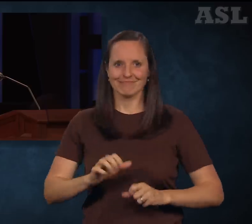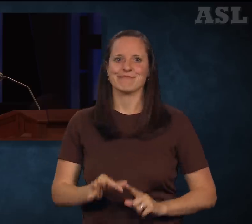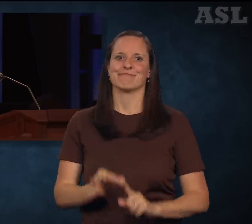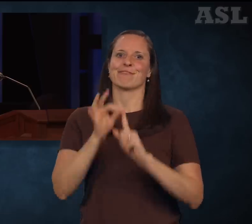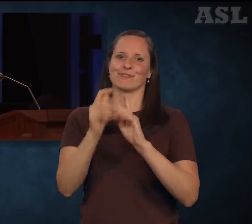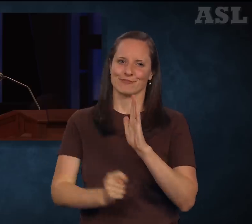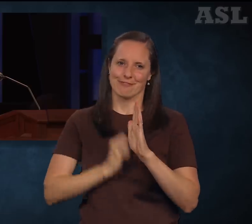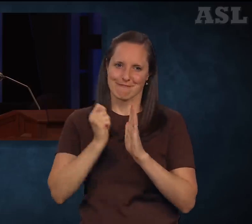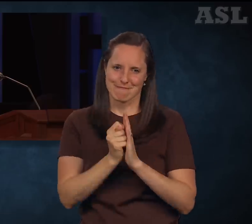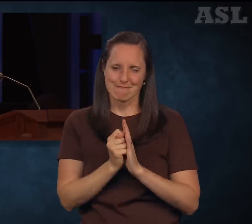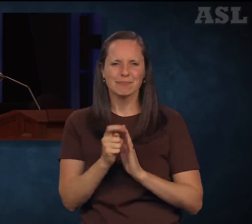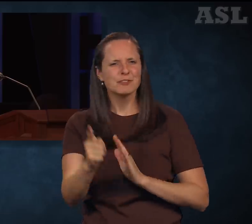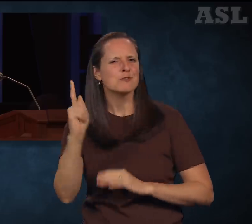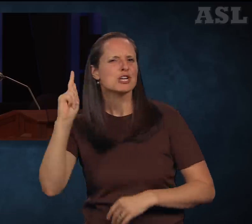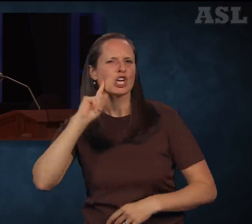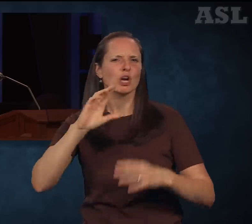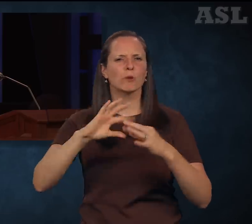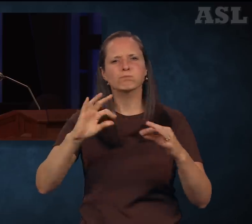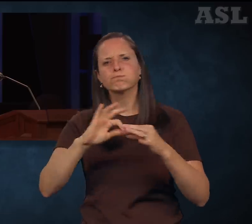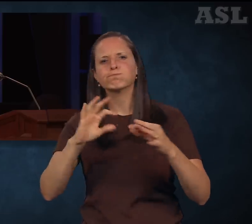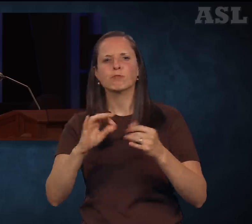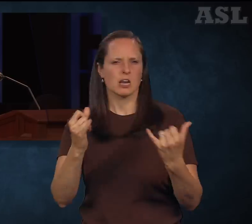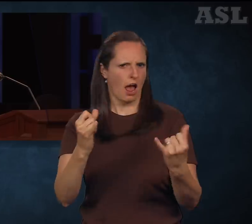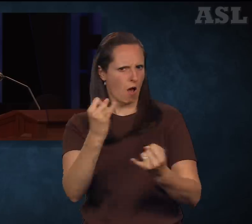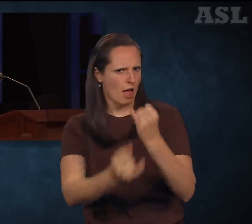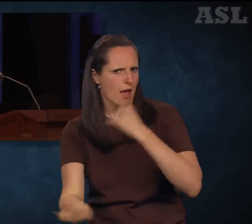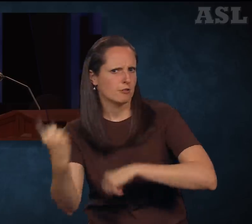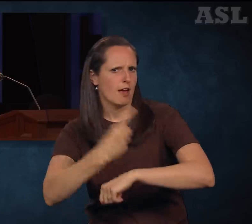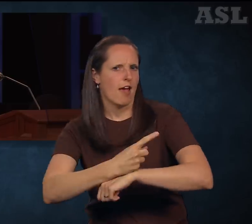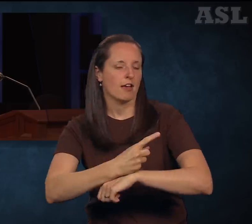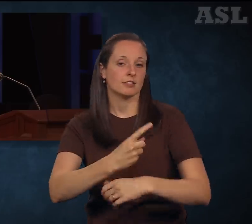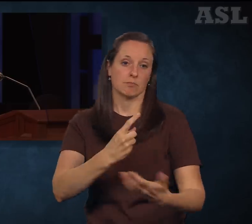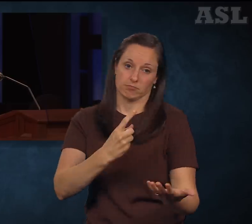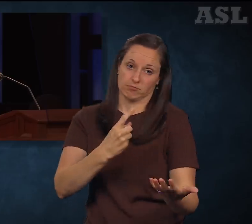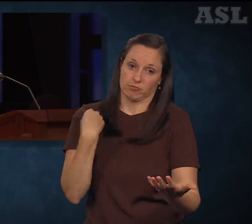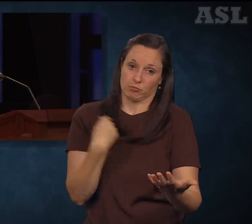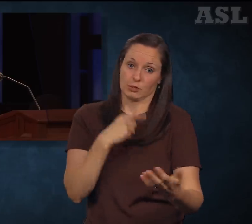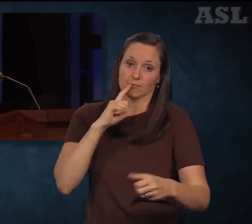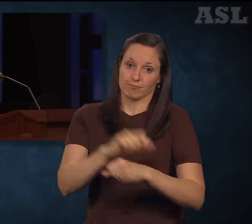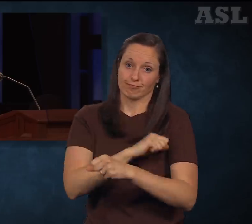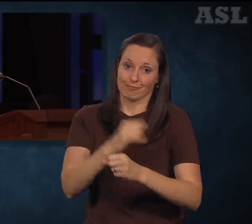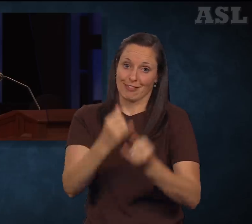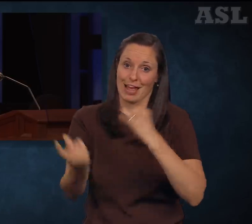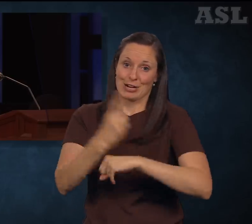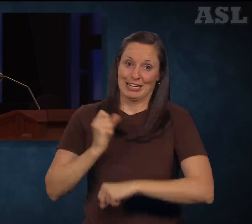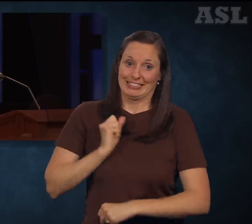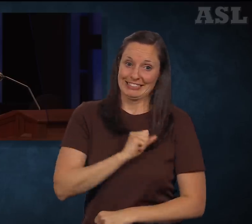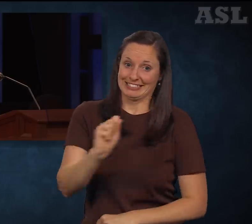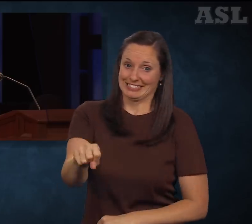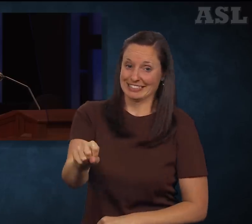DAYS IN WHICH WE LIVE: WE OFTEN TALK ABOUT LIVING IN THE LATTER DAYS.